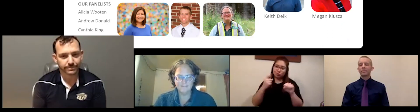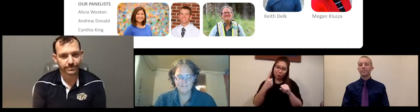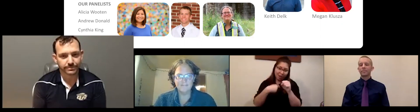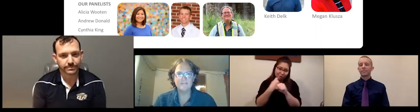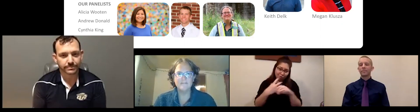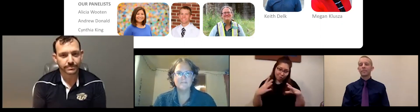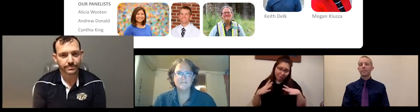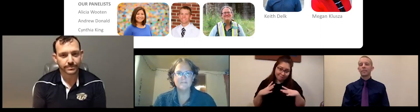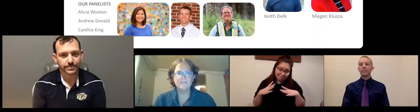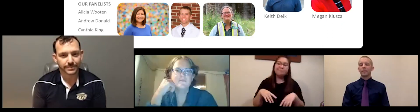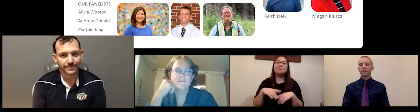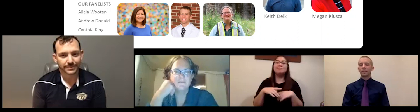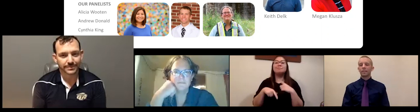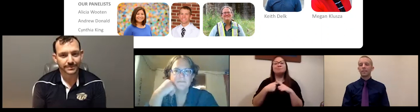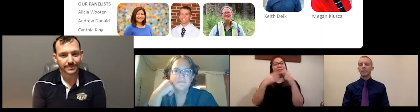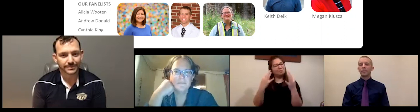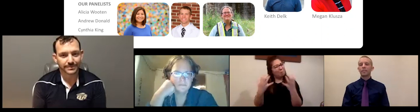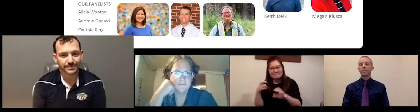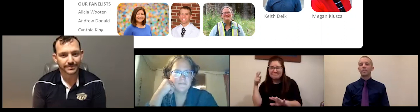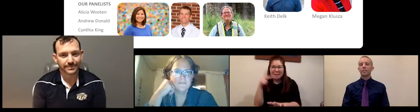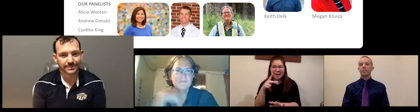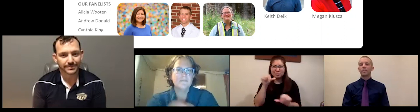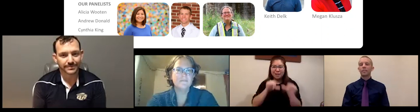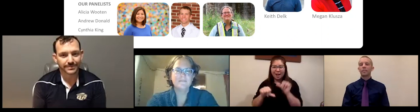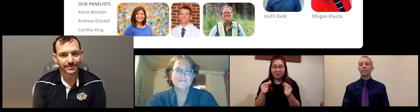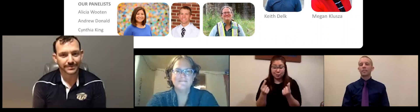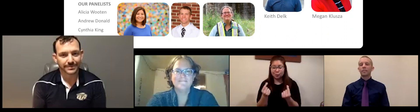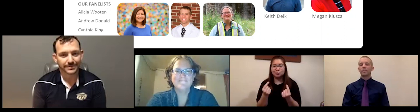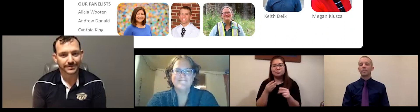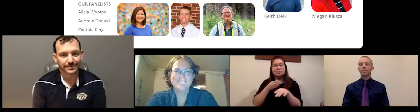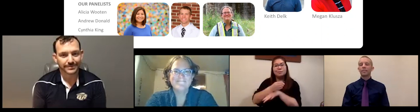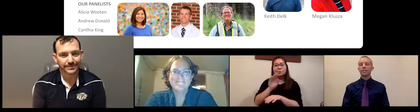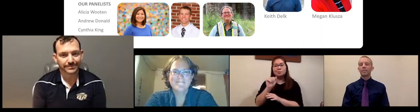I took a year off. Then I wanted to come back to science,